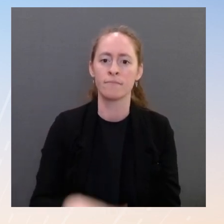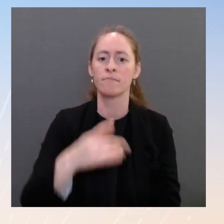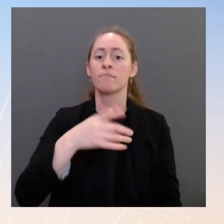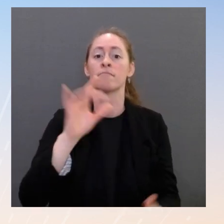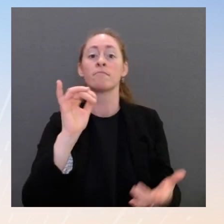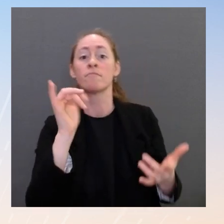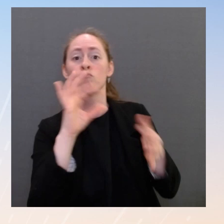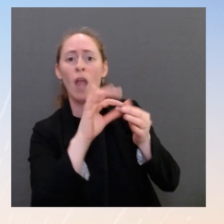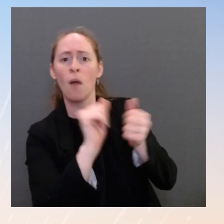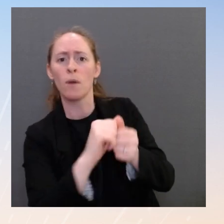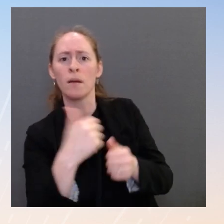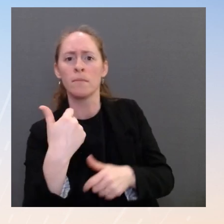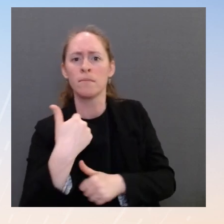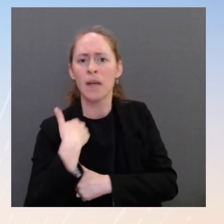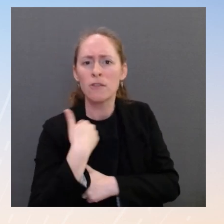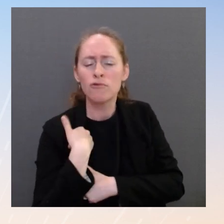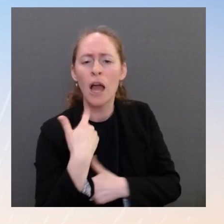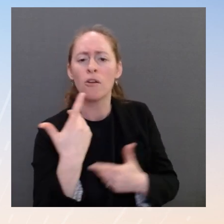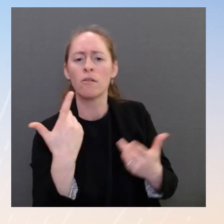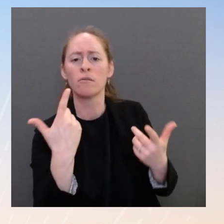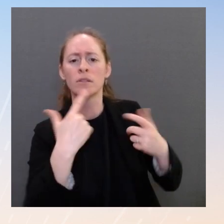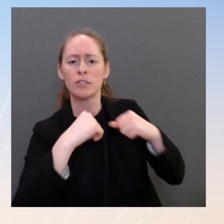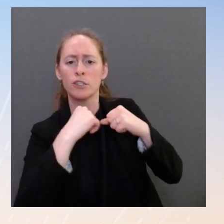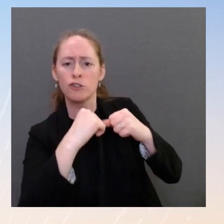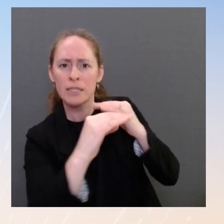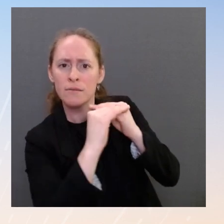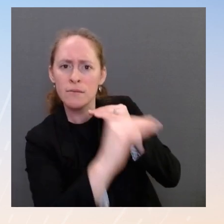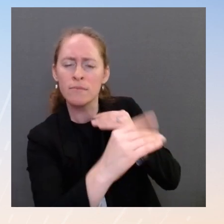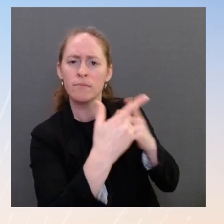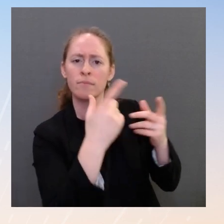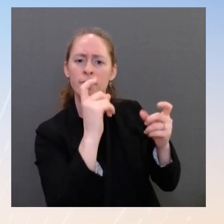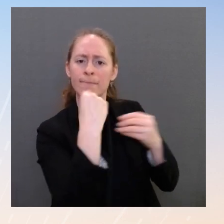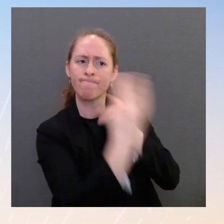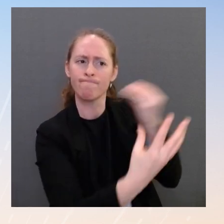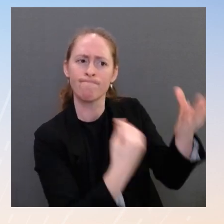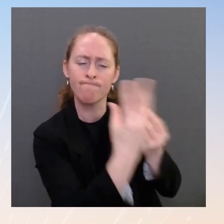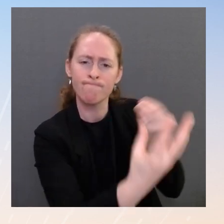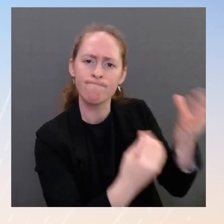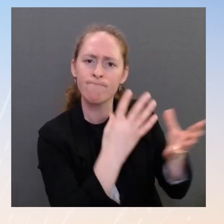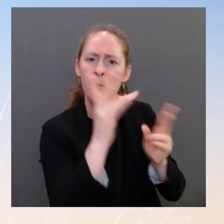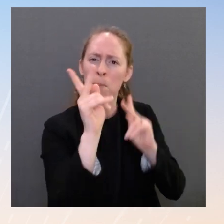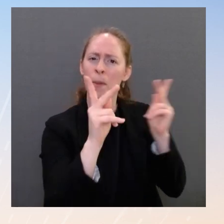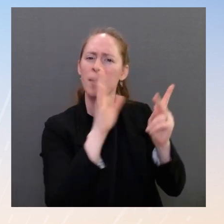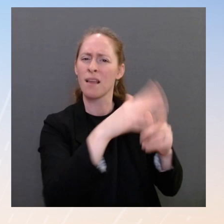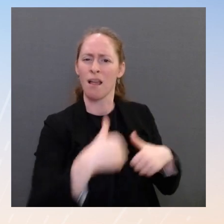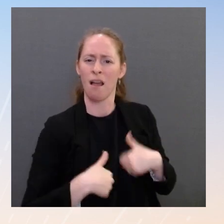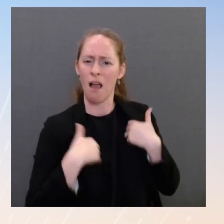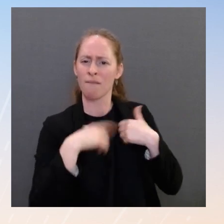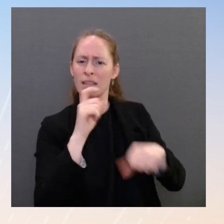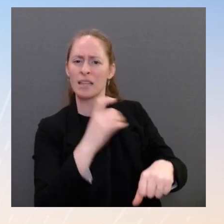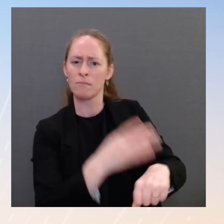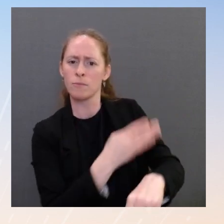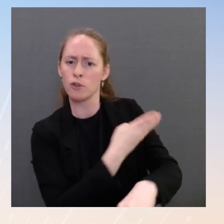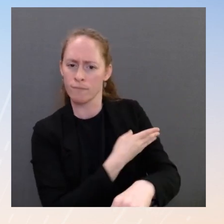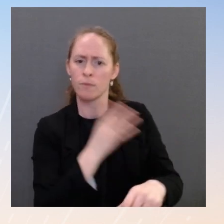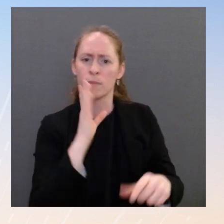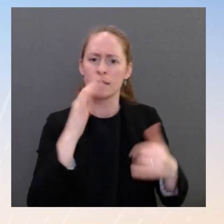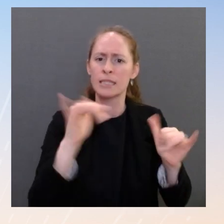economic assistance, given those, in our view, will help address a range of the needs the Ukrainians have. The Press: Thank you. You did answer all of my question.